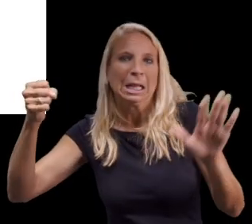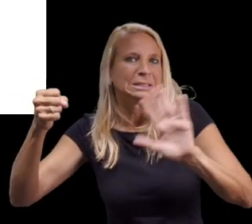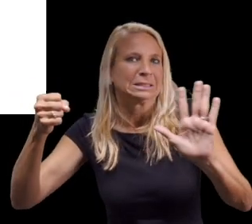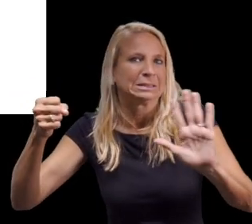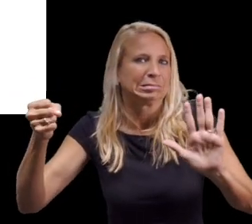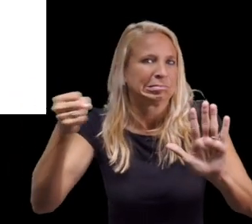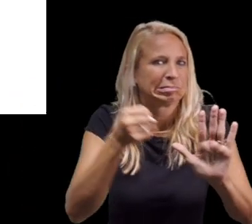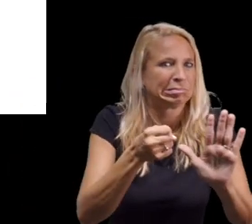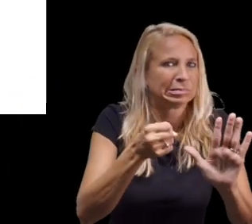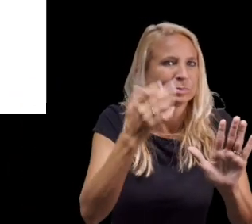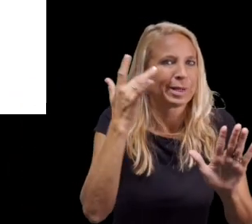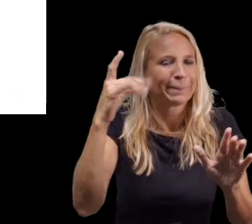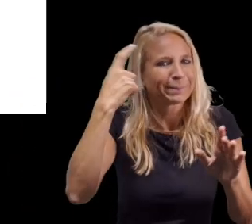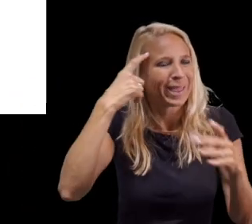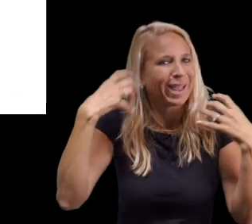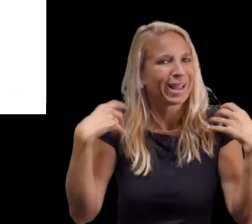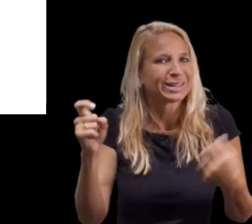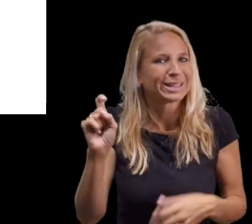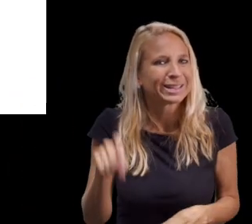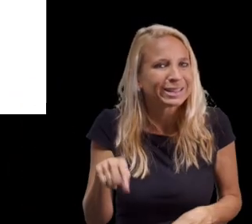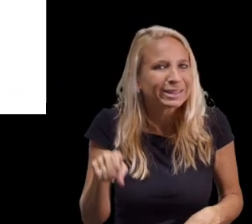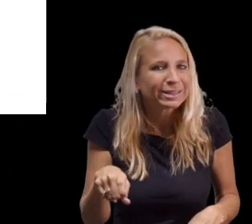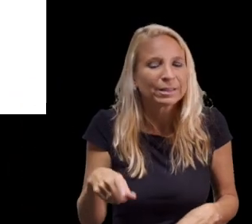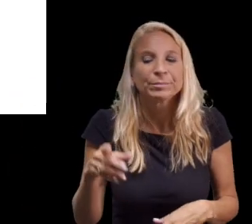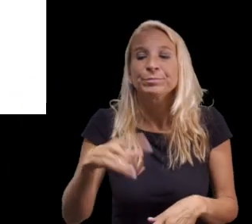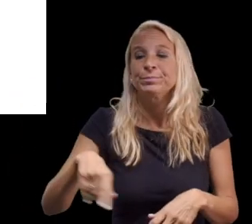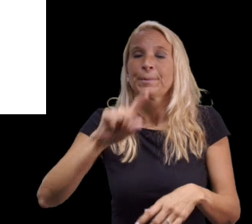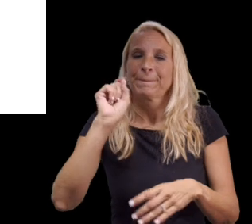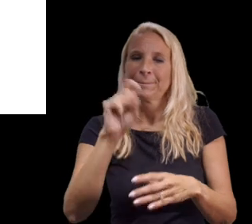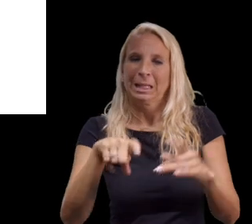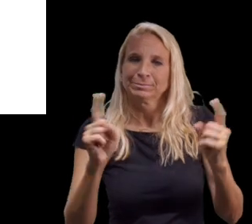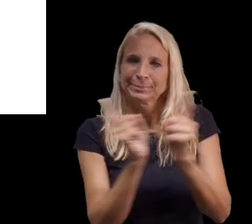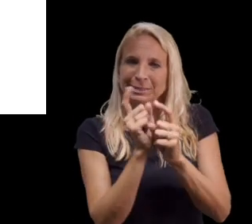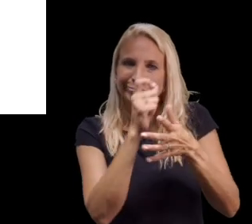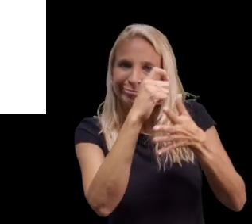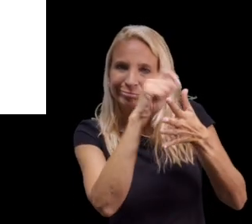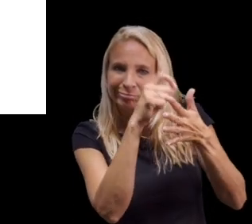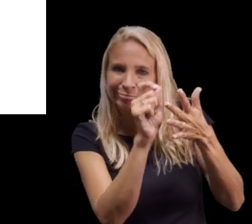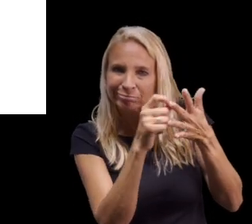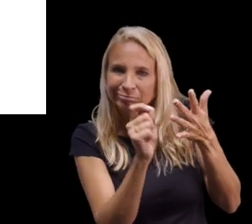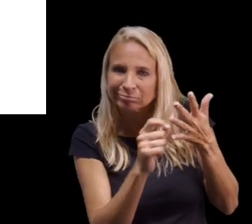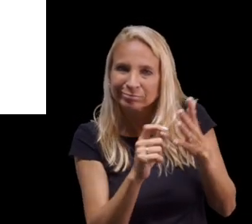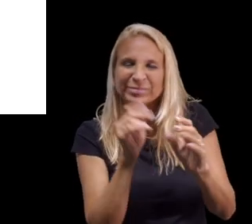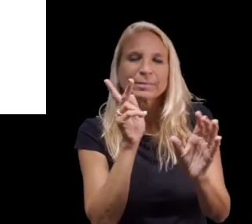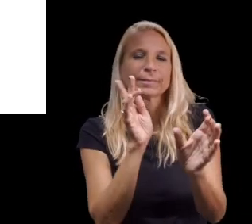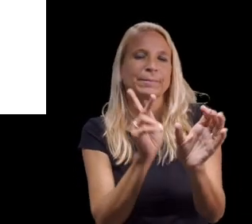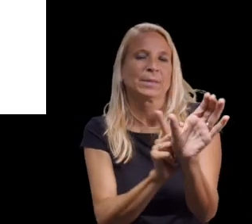due to their mental health needs. They must meet the criteria to be in a psychiatric hospital.